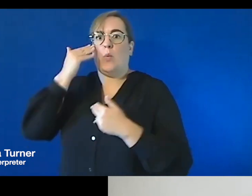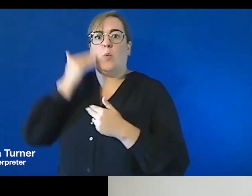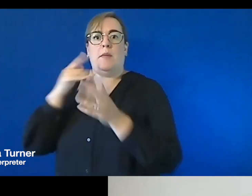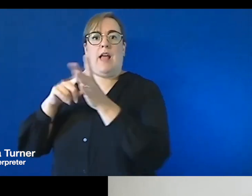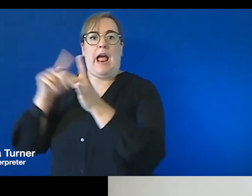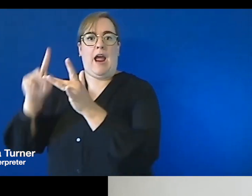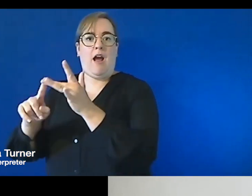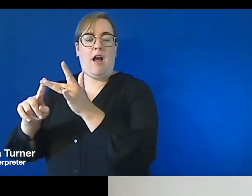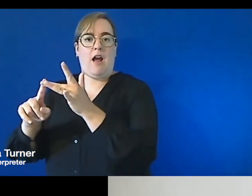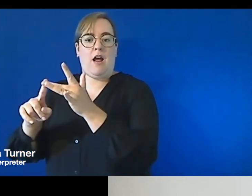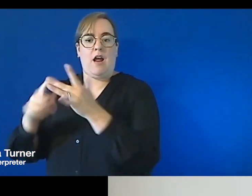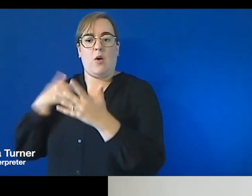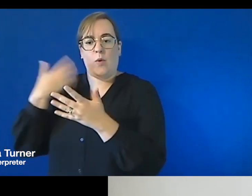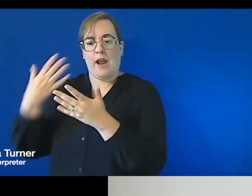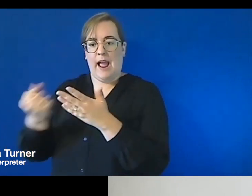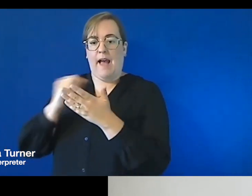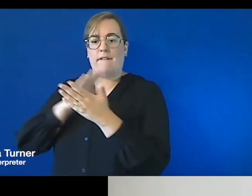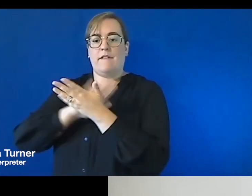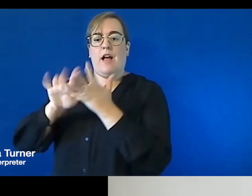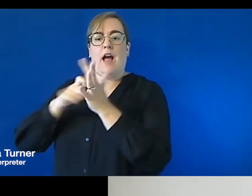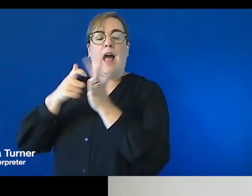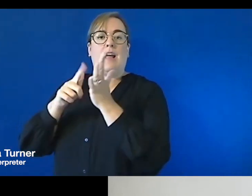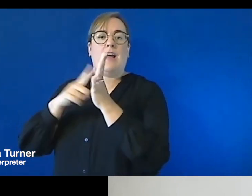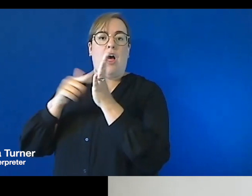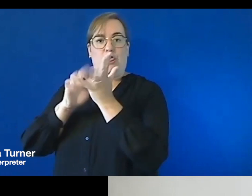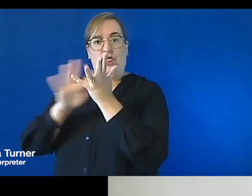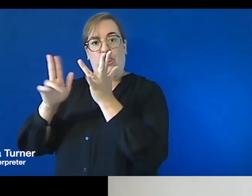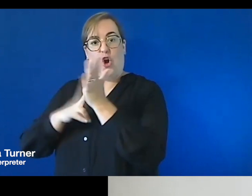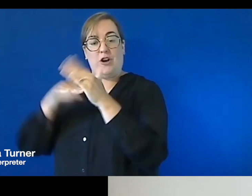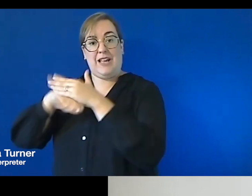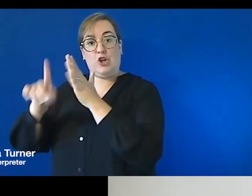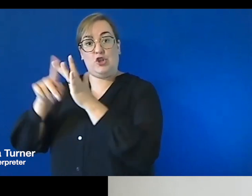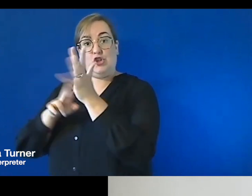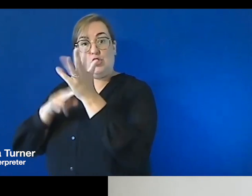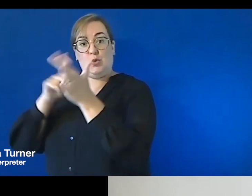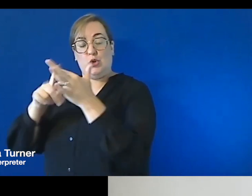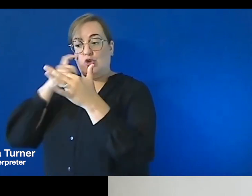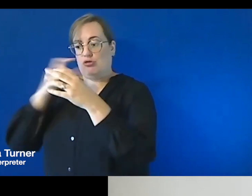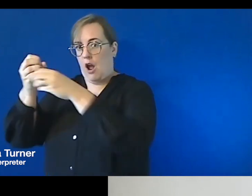hackathon in June and I've joined them in order to co-lead expansion in the United States, so